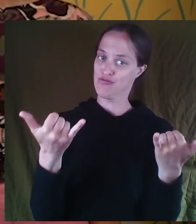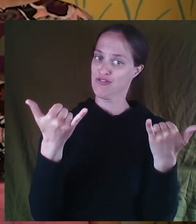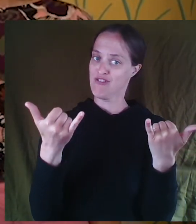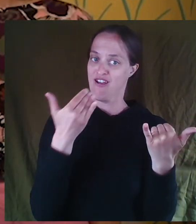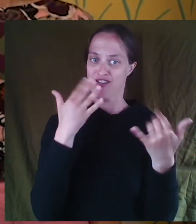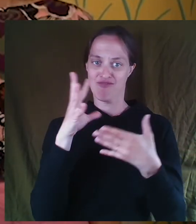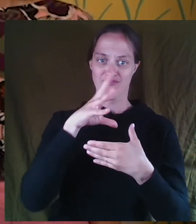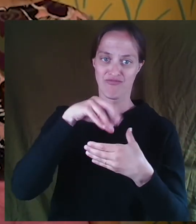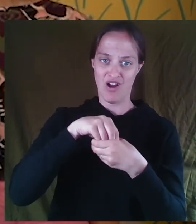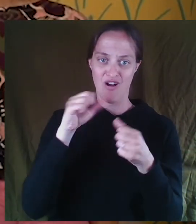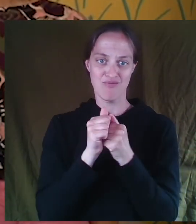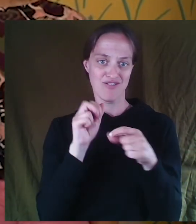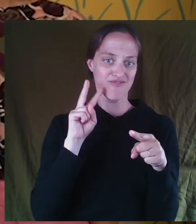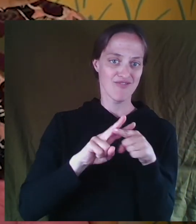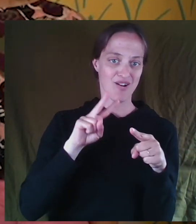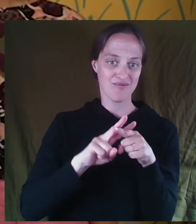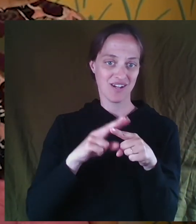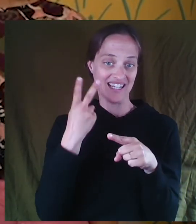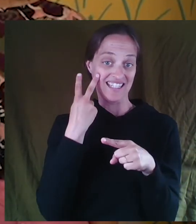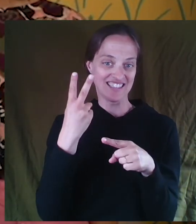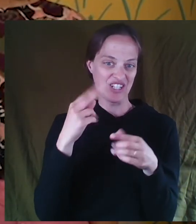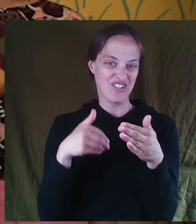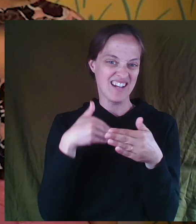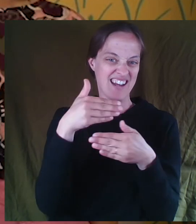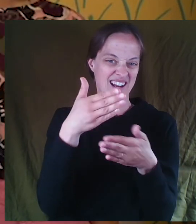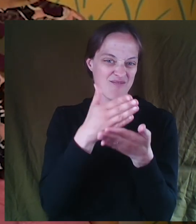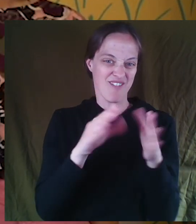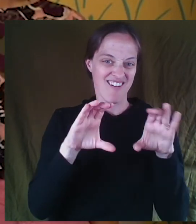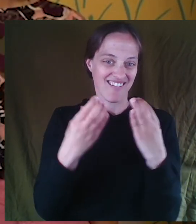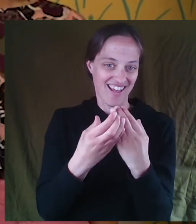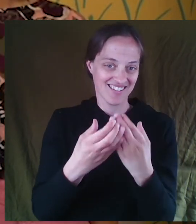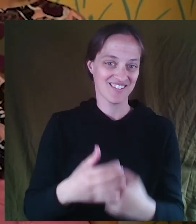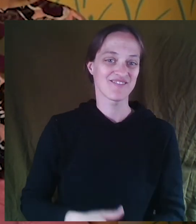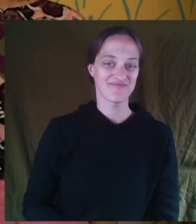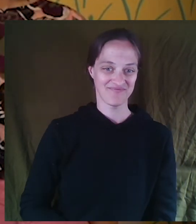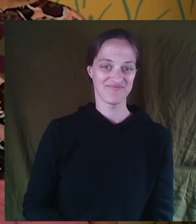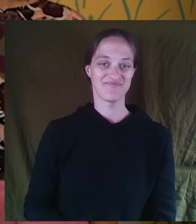Today, thanks for doing our vocab. I will see you in the next section.